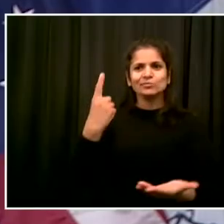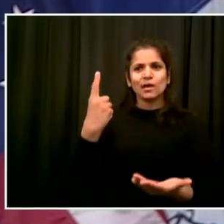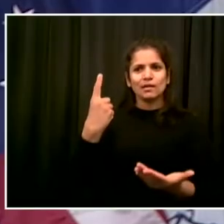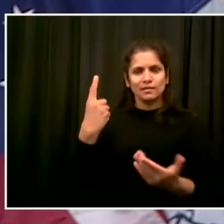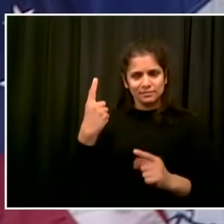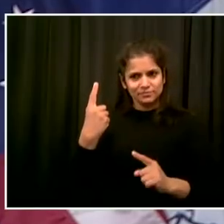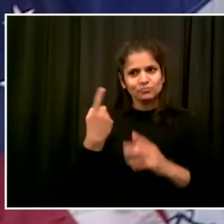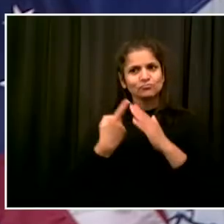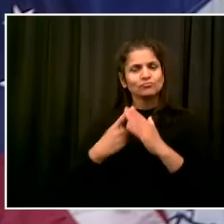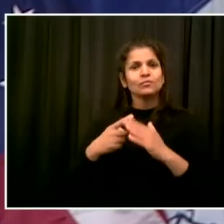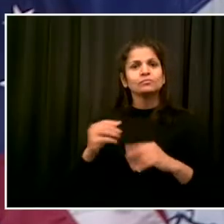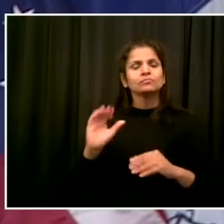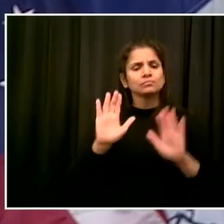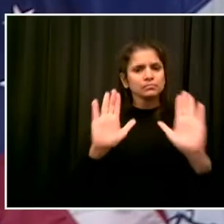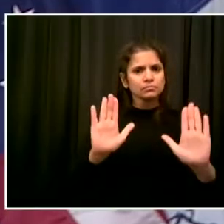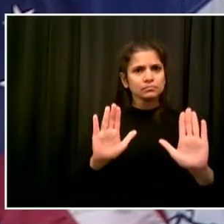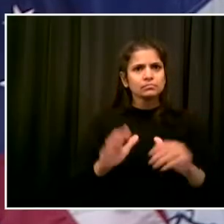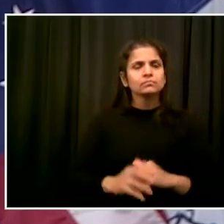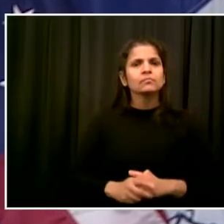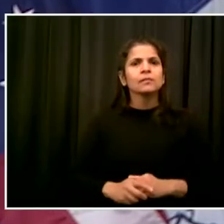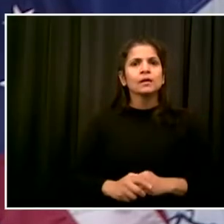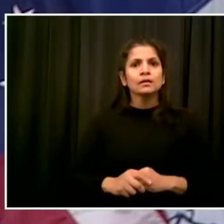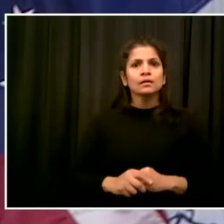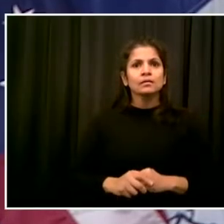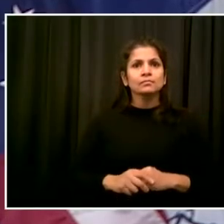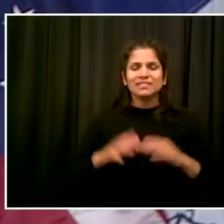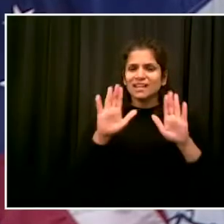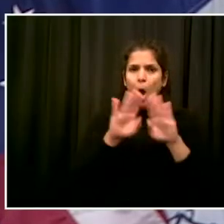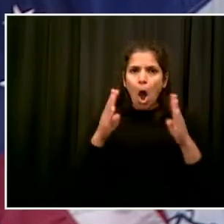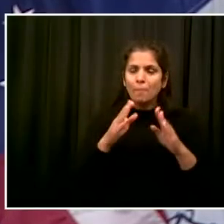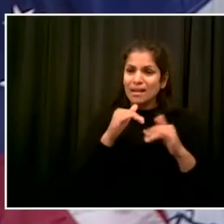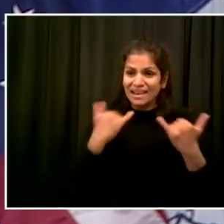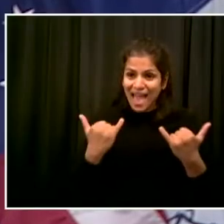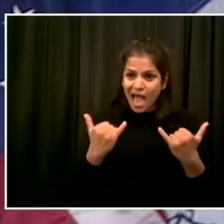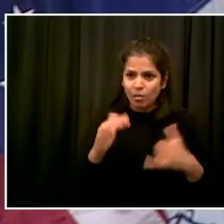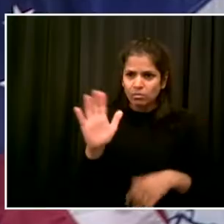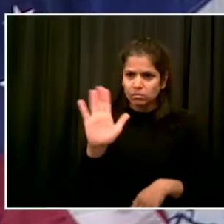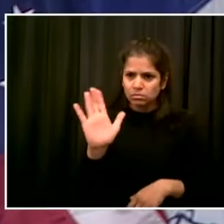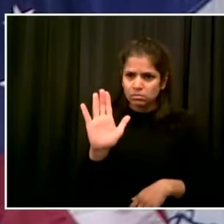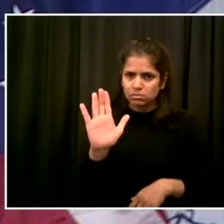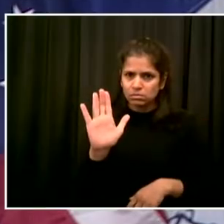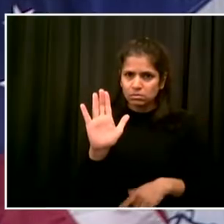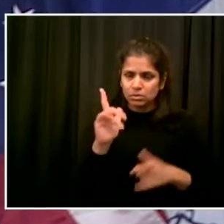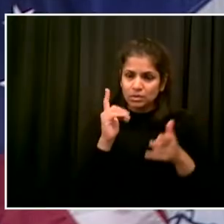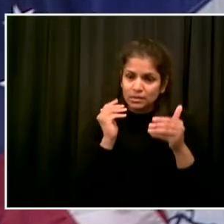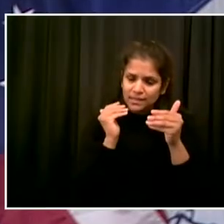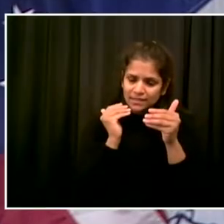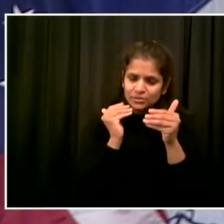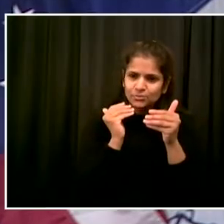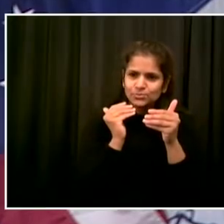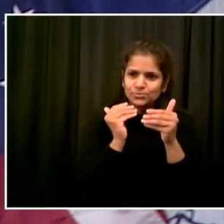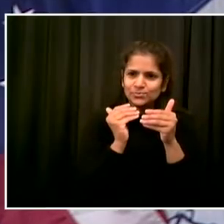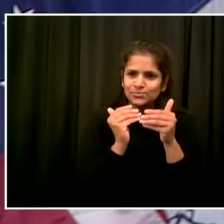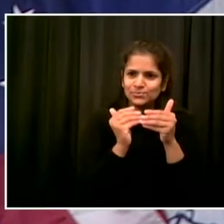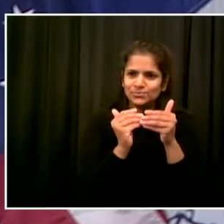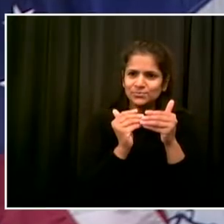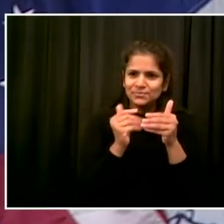EVERYONE, LOOK. I WILLC ONUDCLE WITH THE SIMPLEST POINT. YOU HAVE EARNED YOUR WAY TO THE GATEWAY TO PHASE 1. WE ARE NOT THERE UNTIL THE